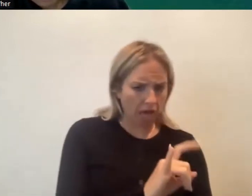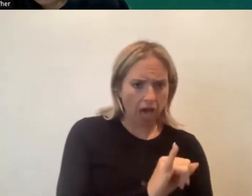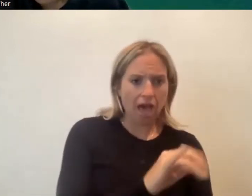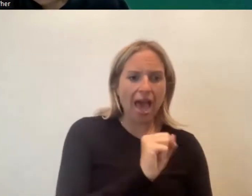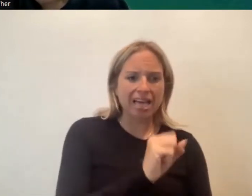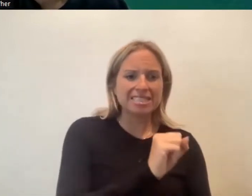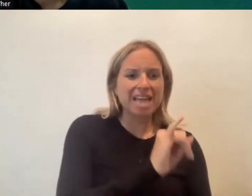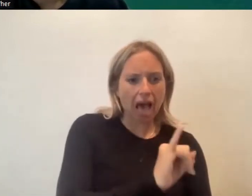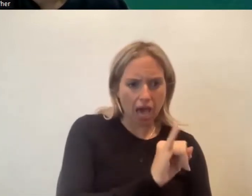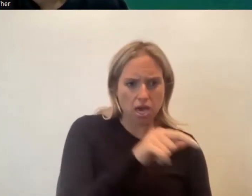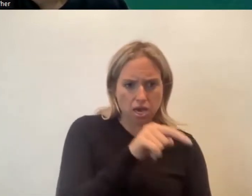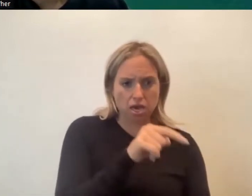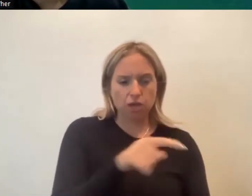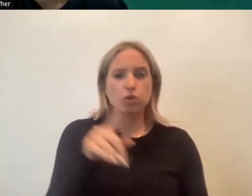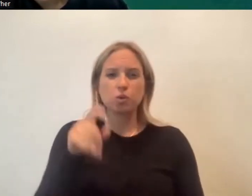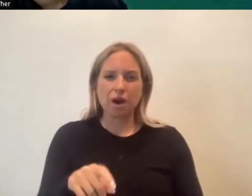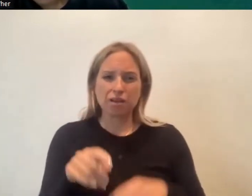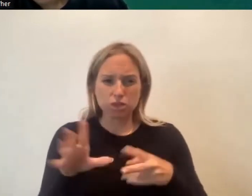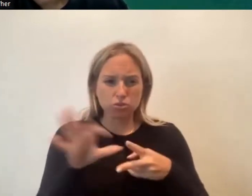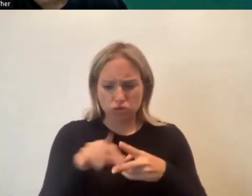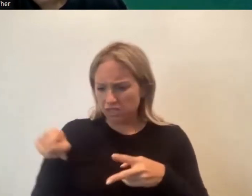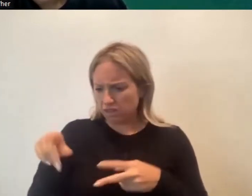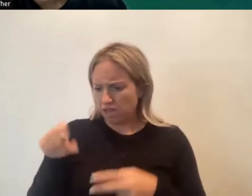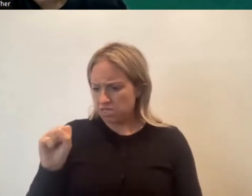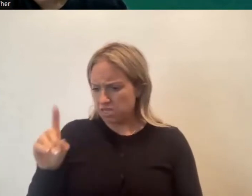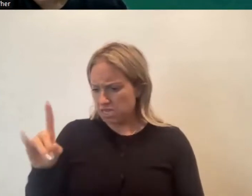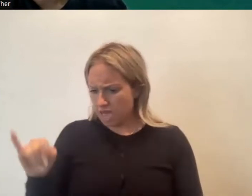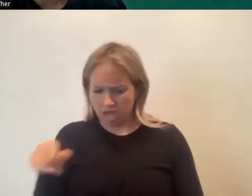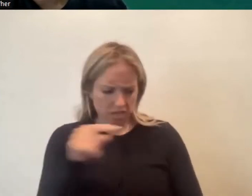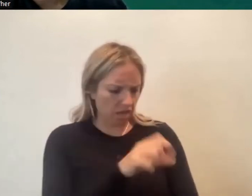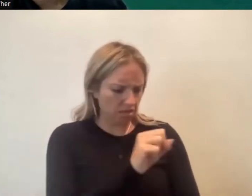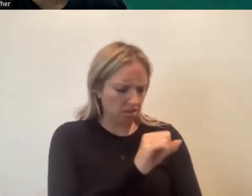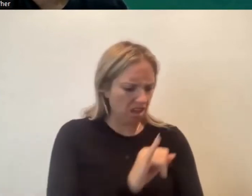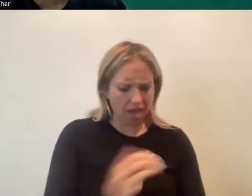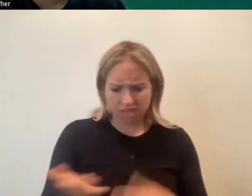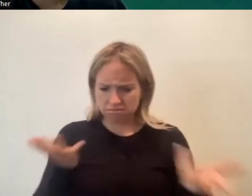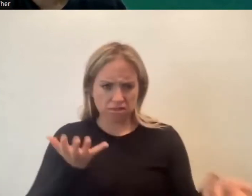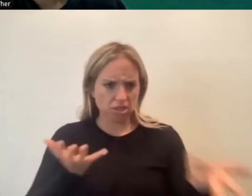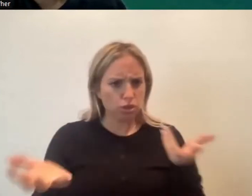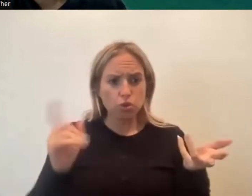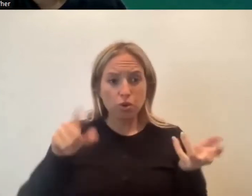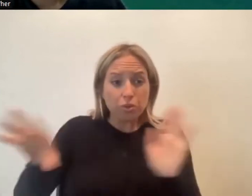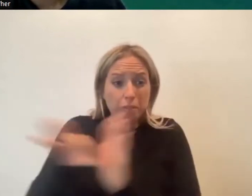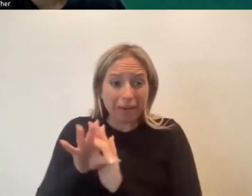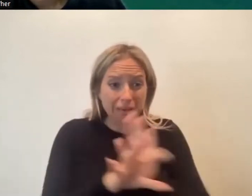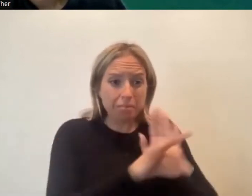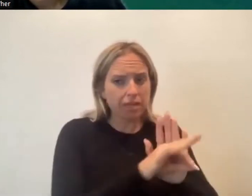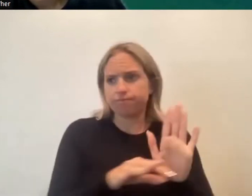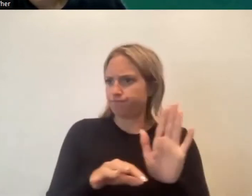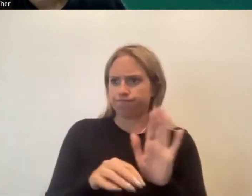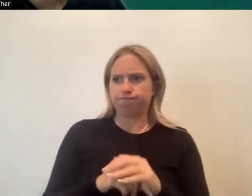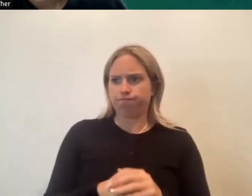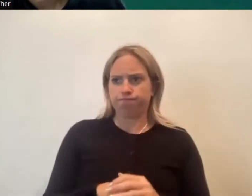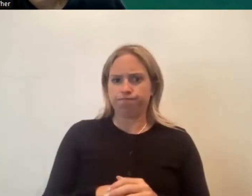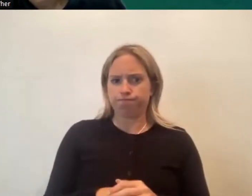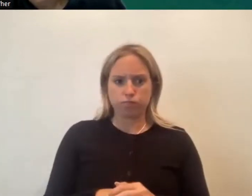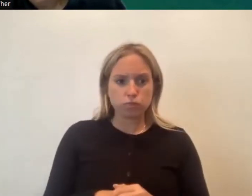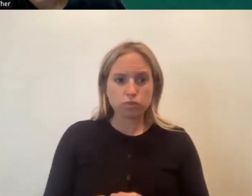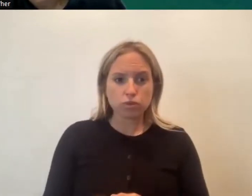Do you have to choose between one program or the other? Mike: You do not. So you can turn in...